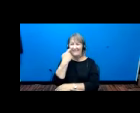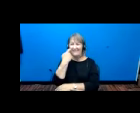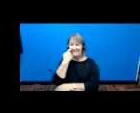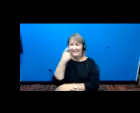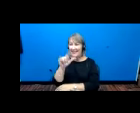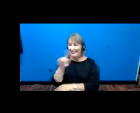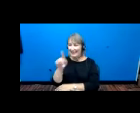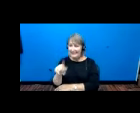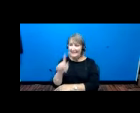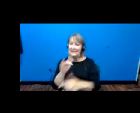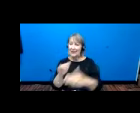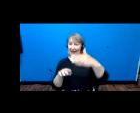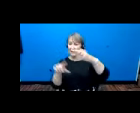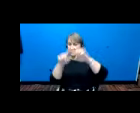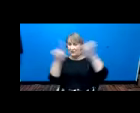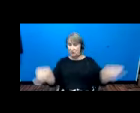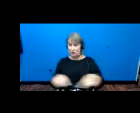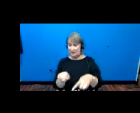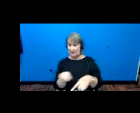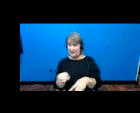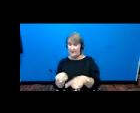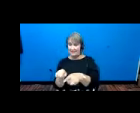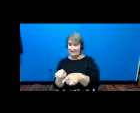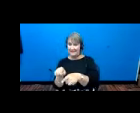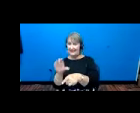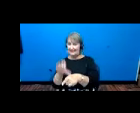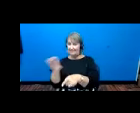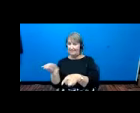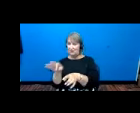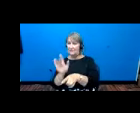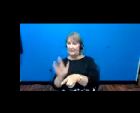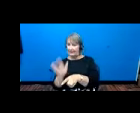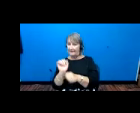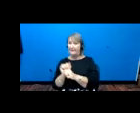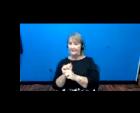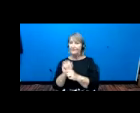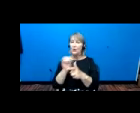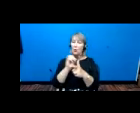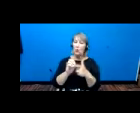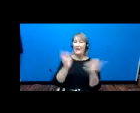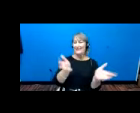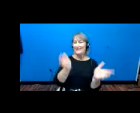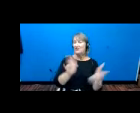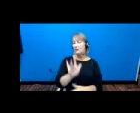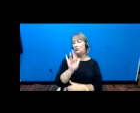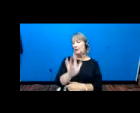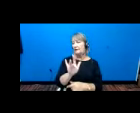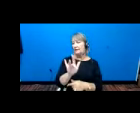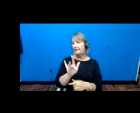or you can also, as Liz was saying, connect it through the link that's in the chat, making sure that people have access;